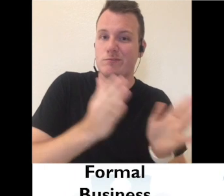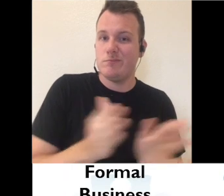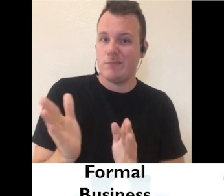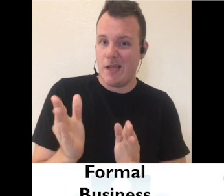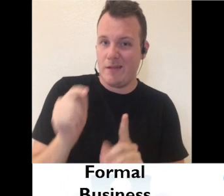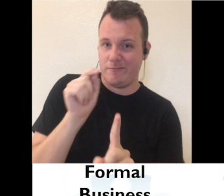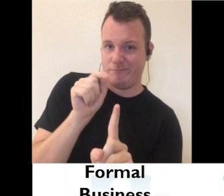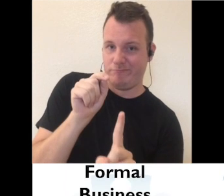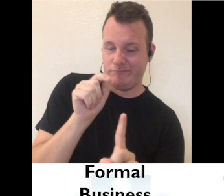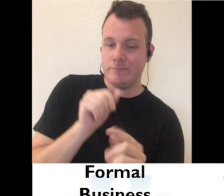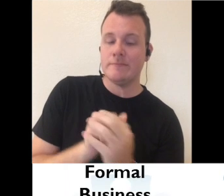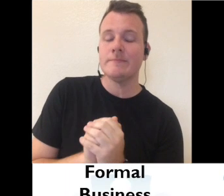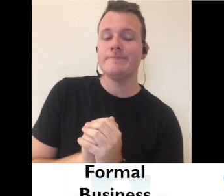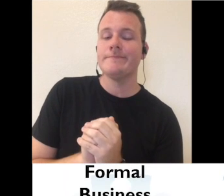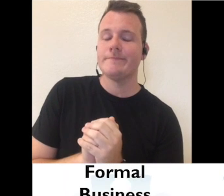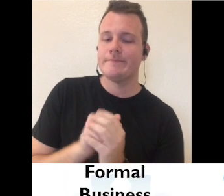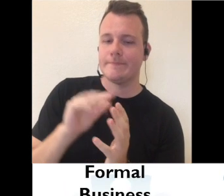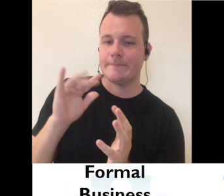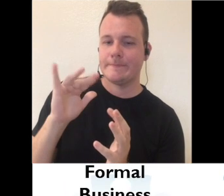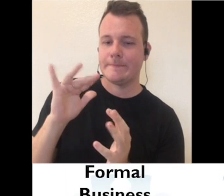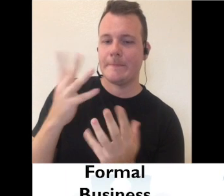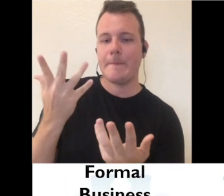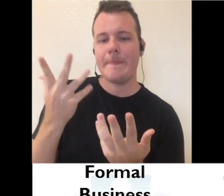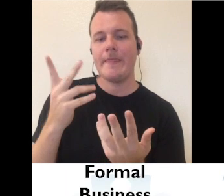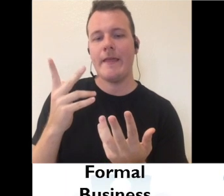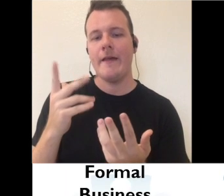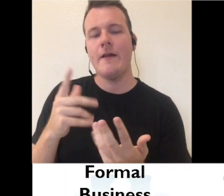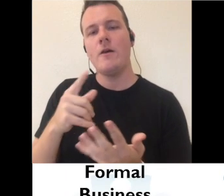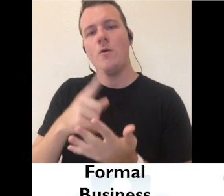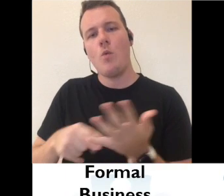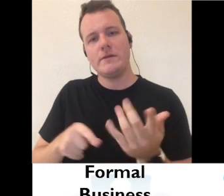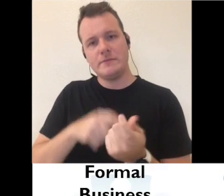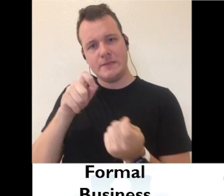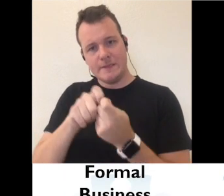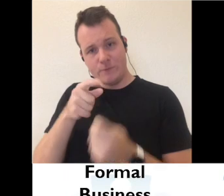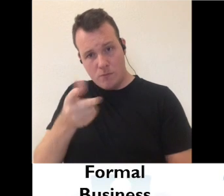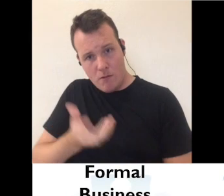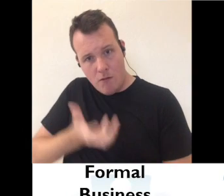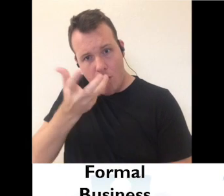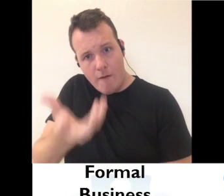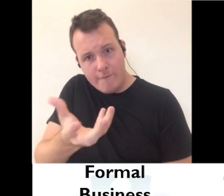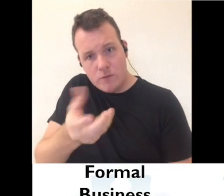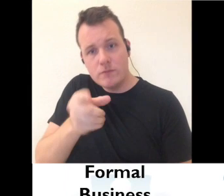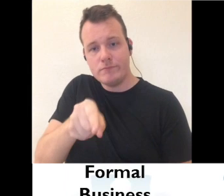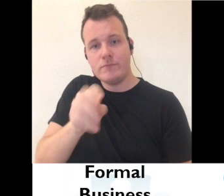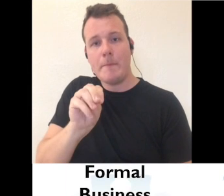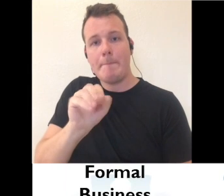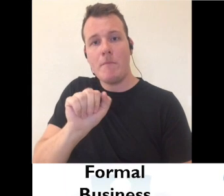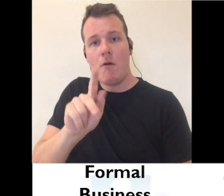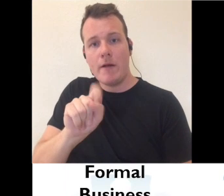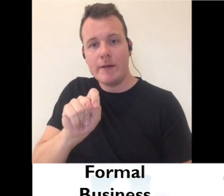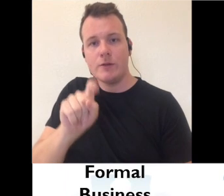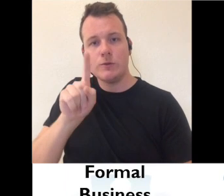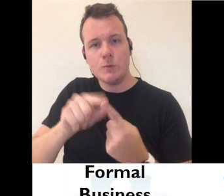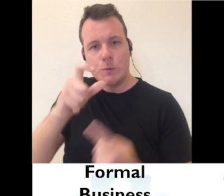specifically are you offering to the market and to whom. And here it's a big